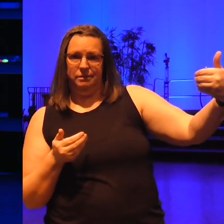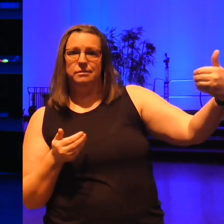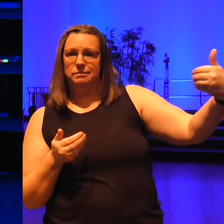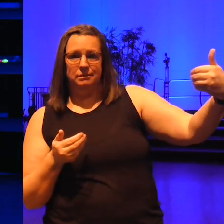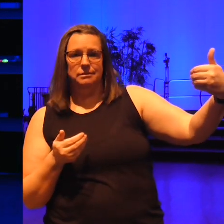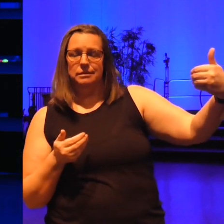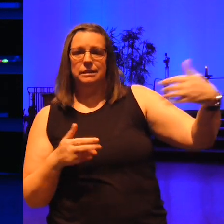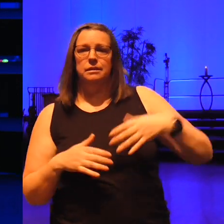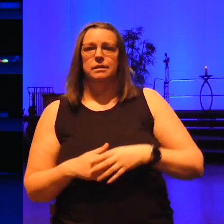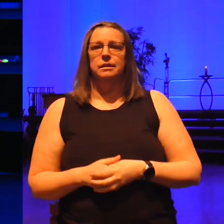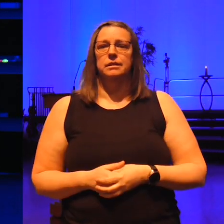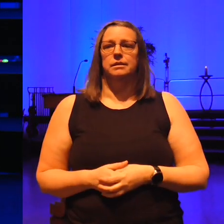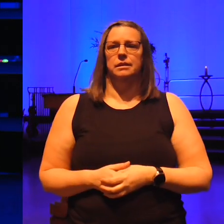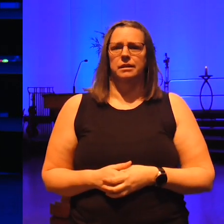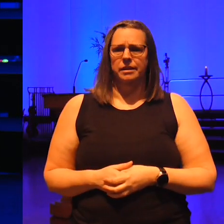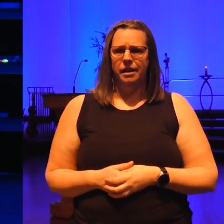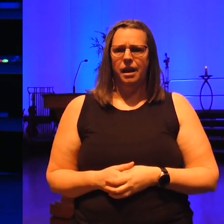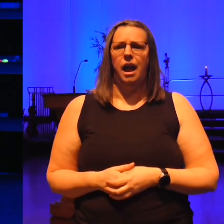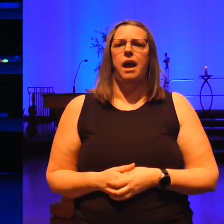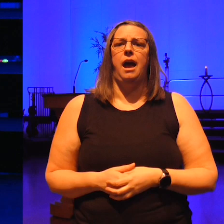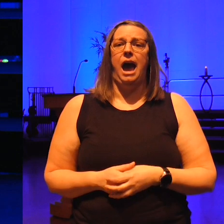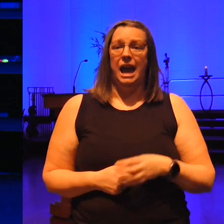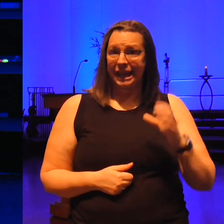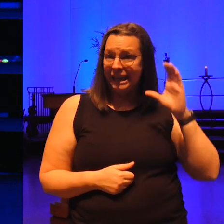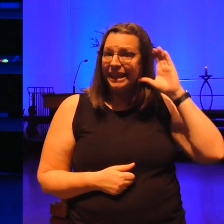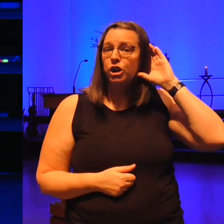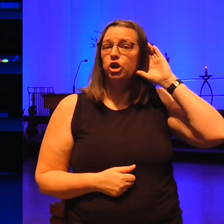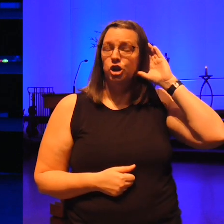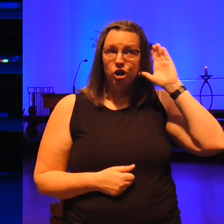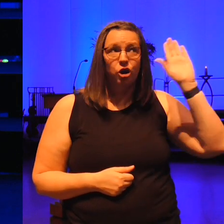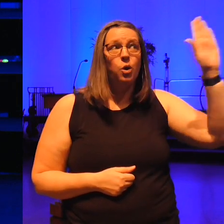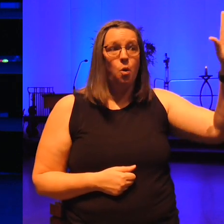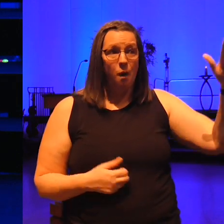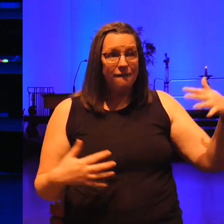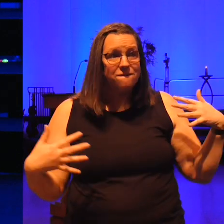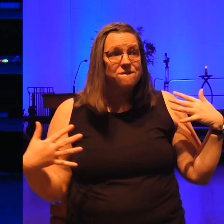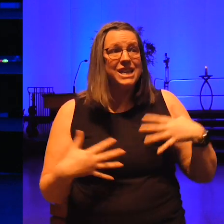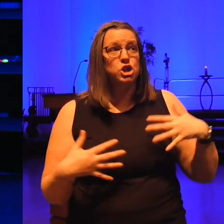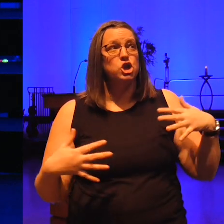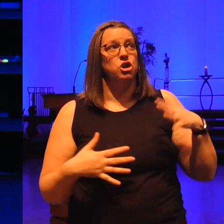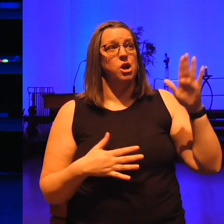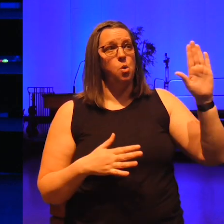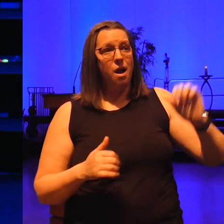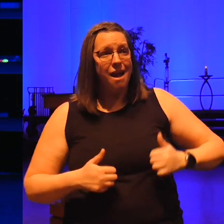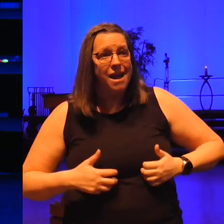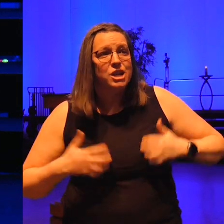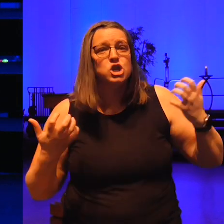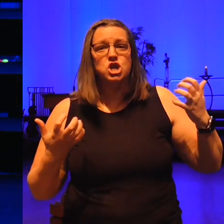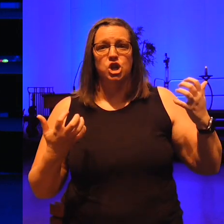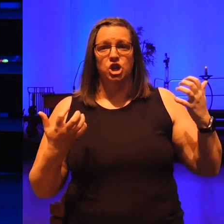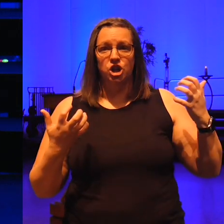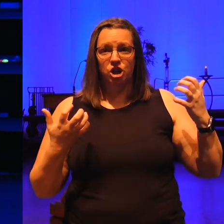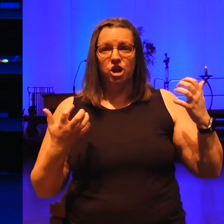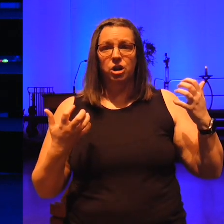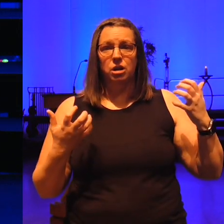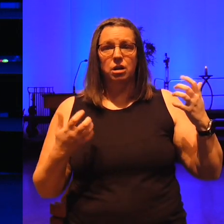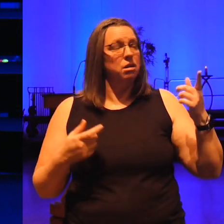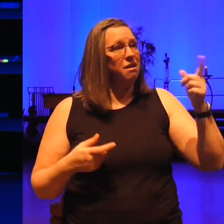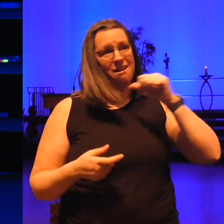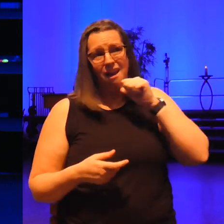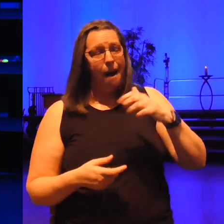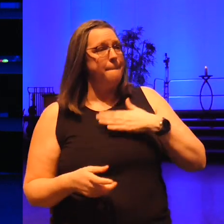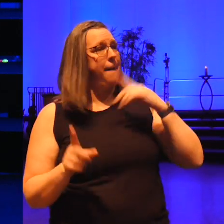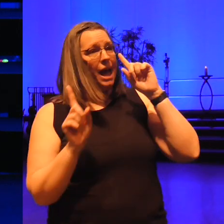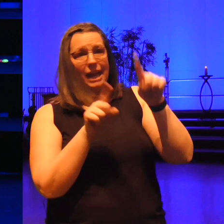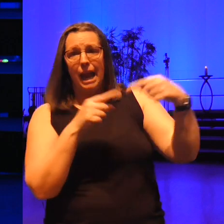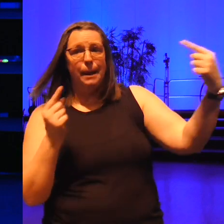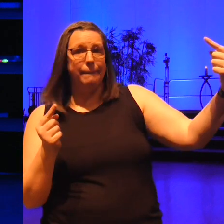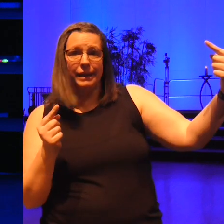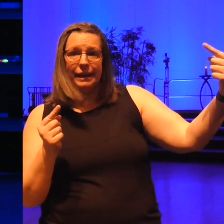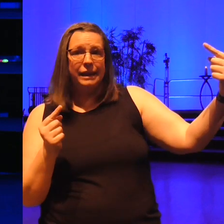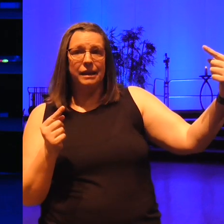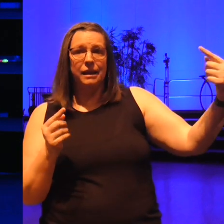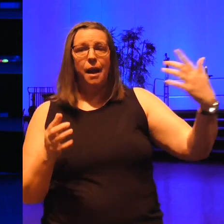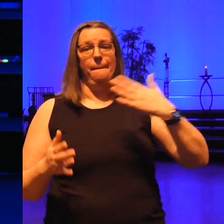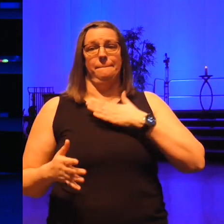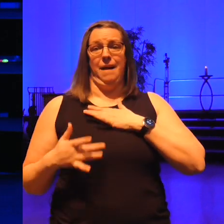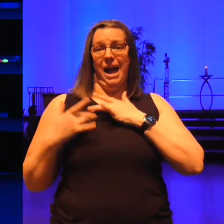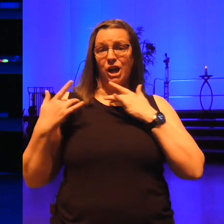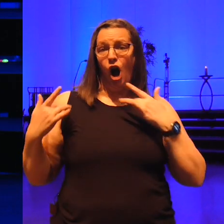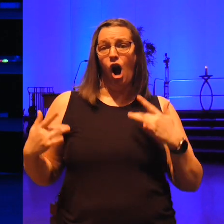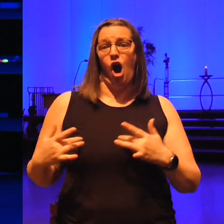I hear the fear in your anger for you are not my enemy the circle of my heart is wider come meet